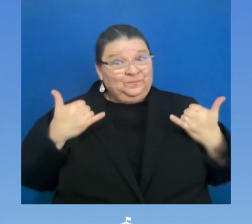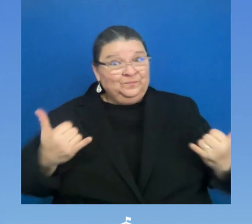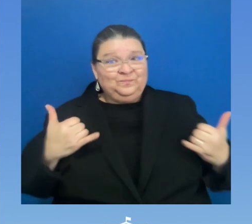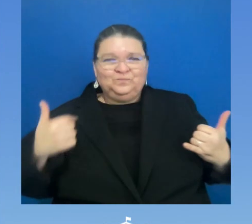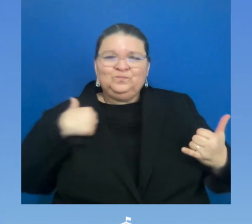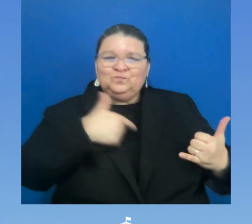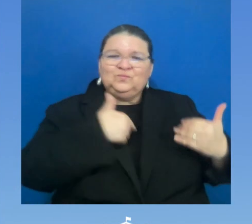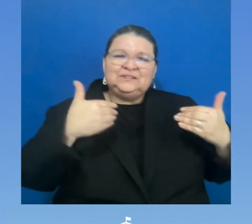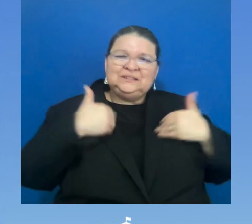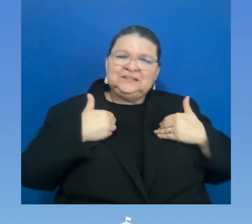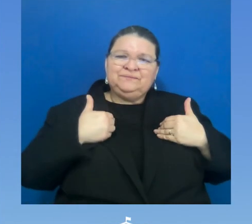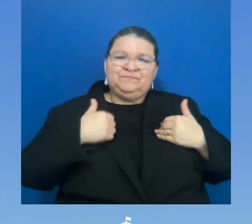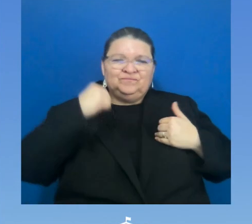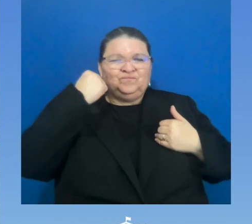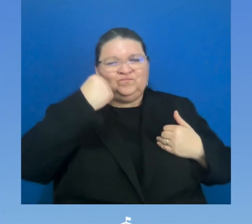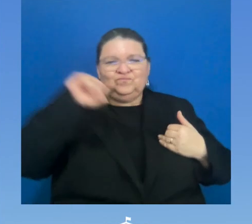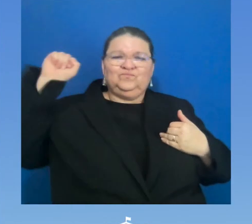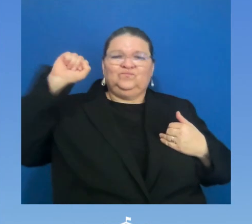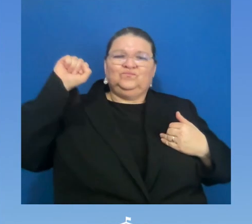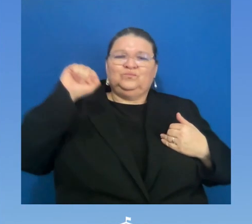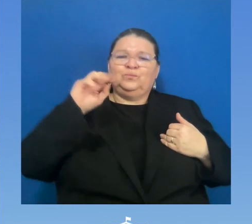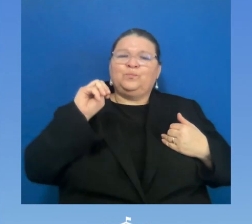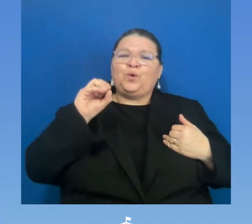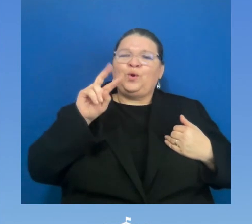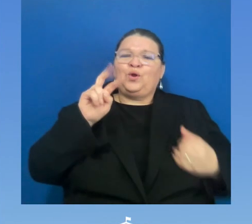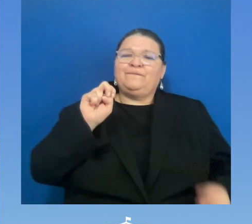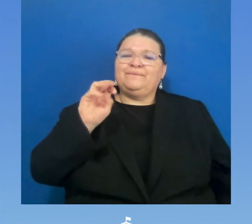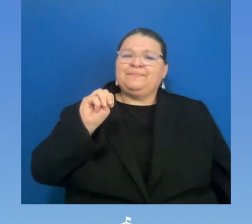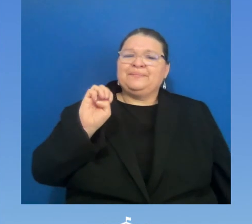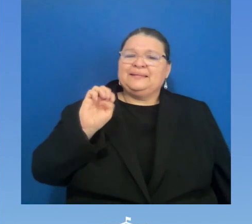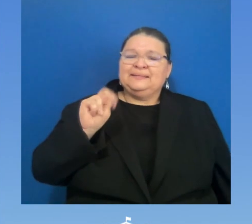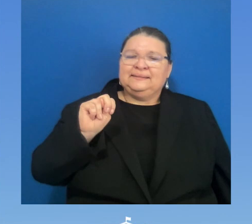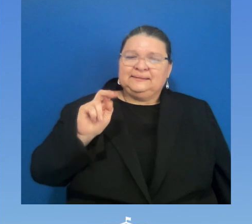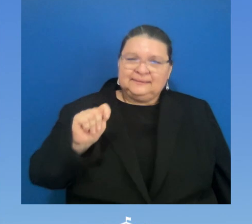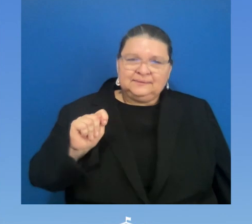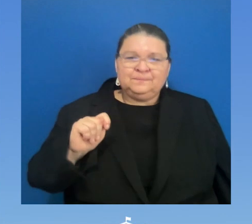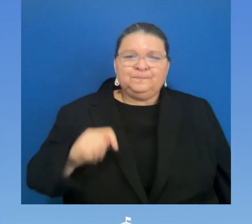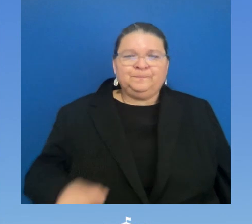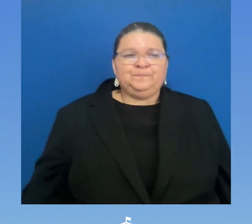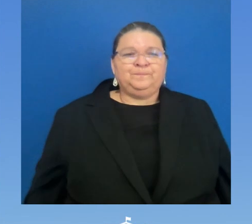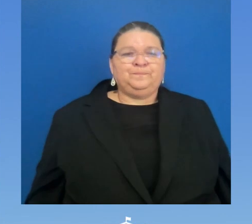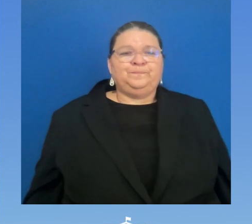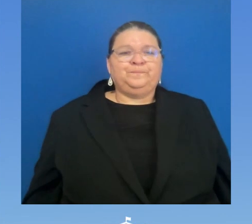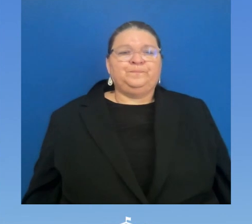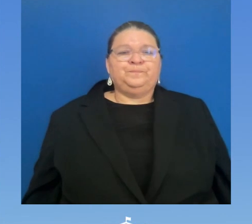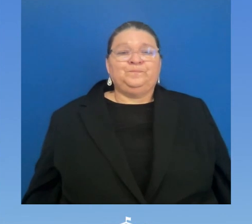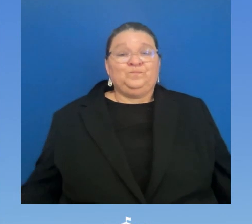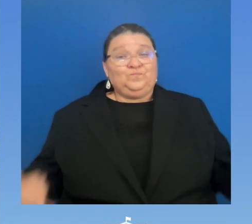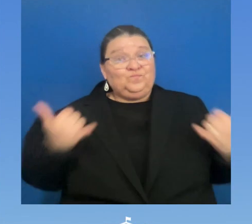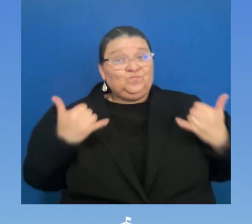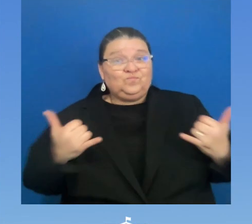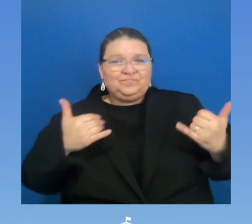all fighting for the same thing. And then, of course, you add, you know, allies and advocates and people who believe and feel the same thing.